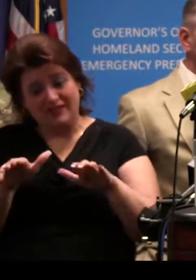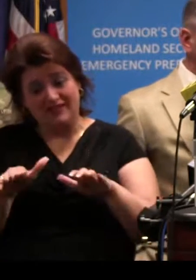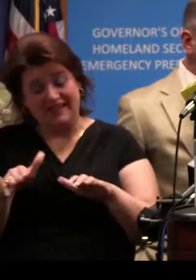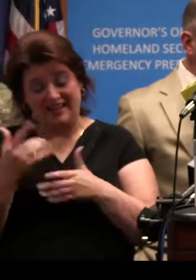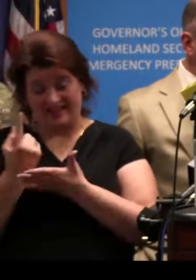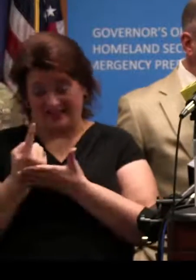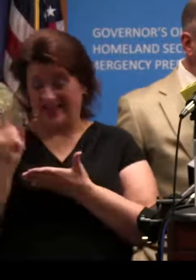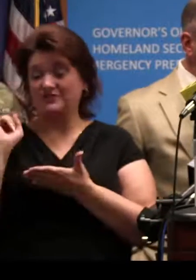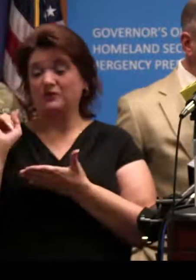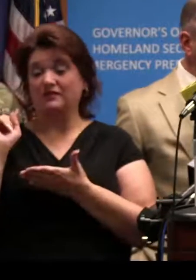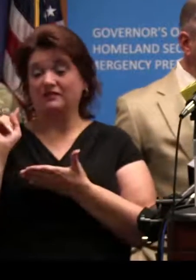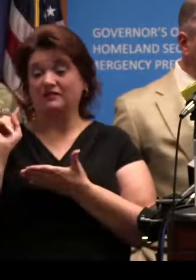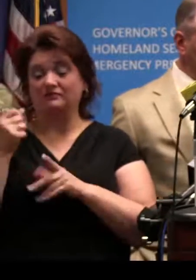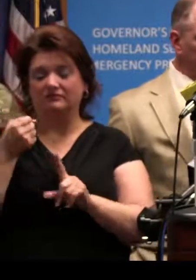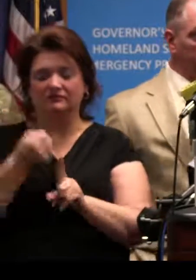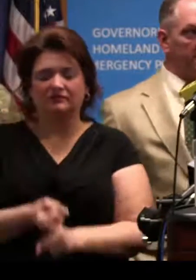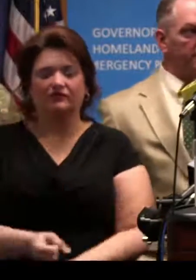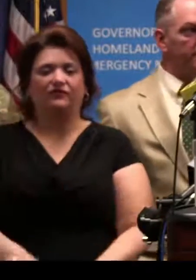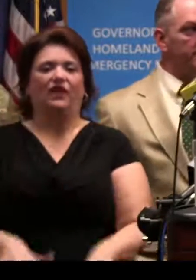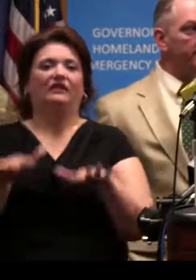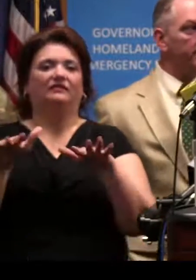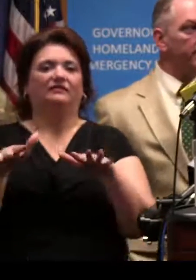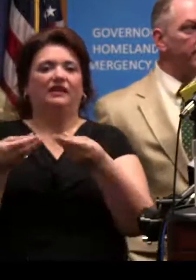lost everything